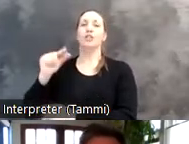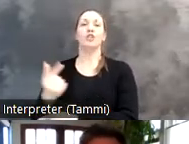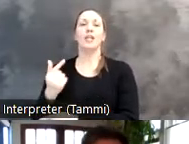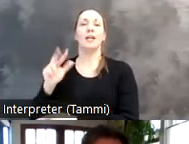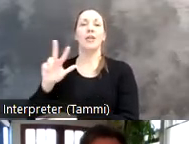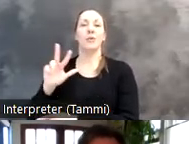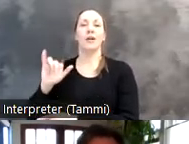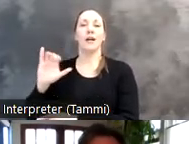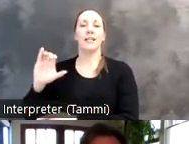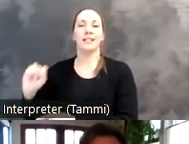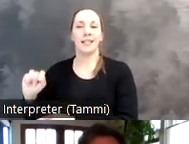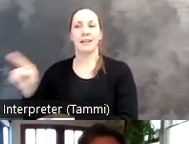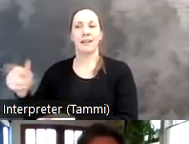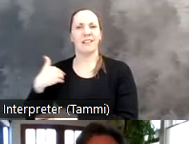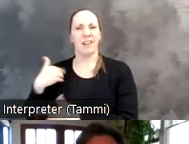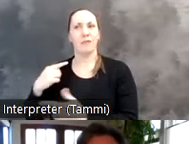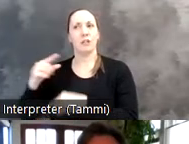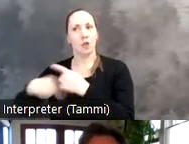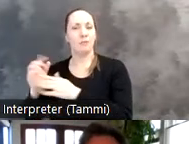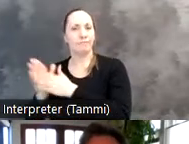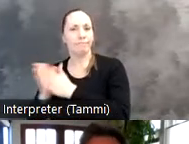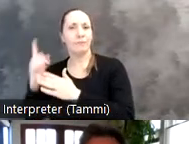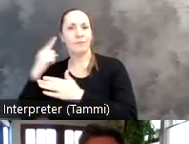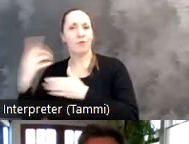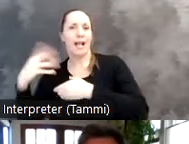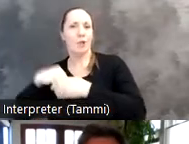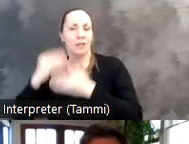and G3ict who has